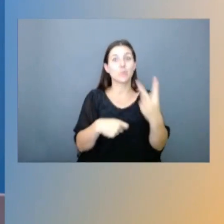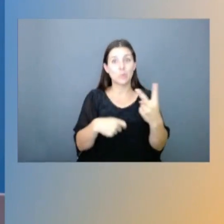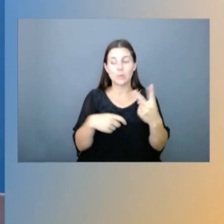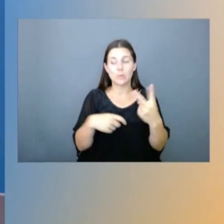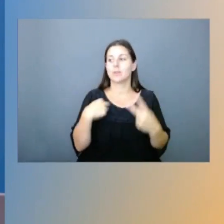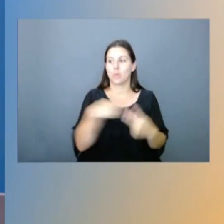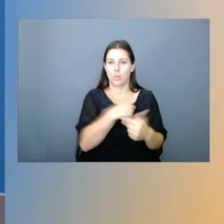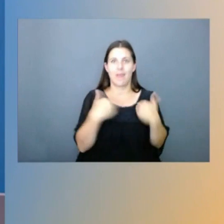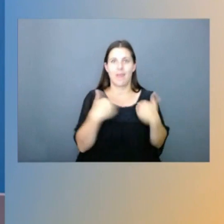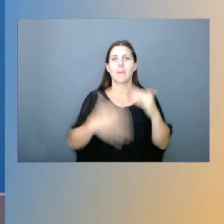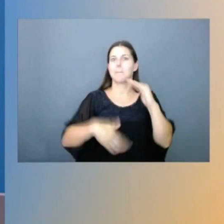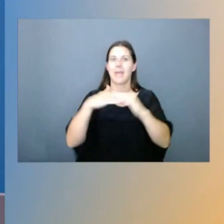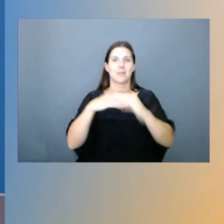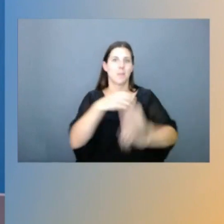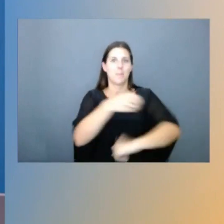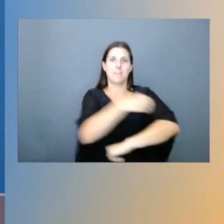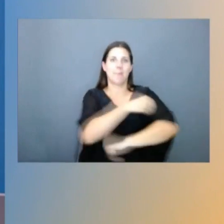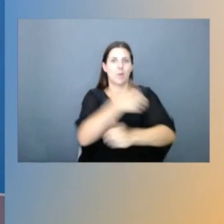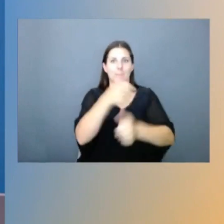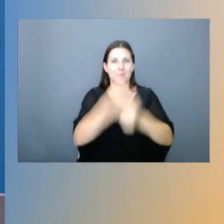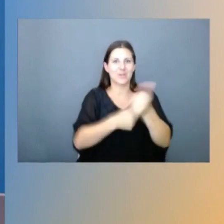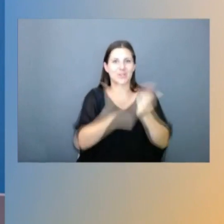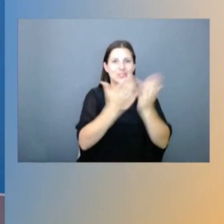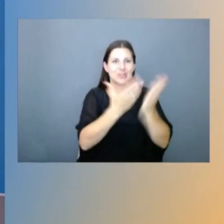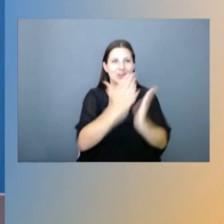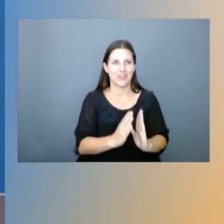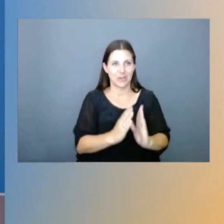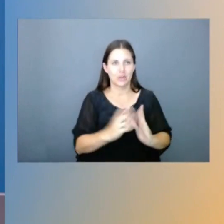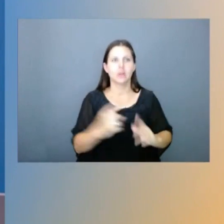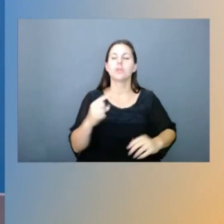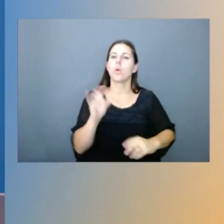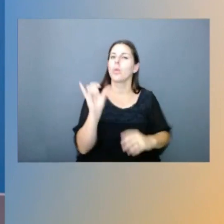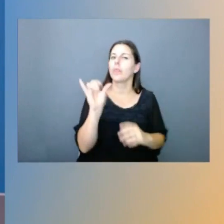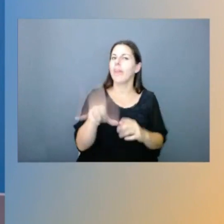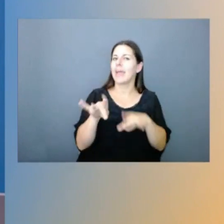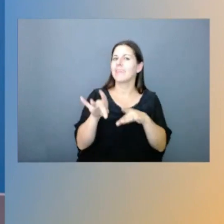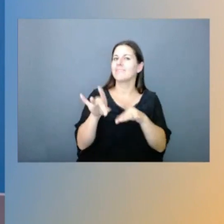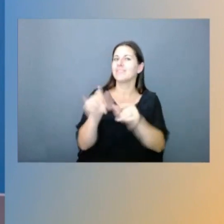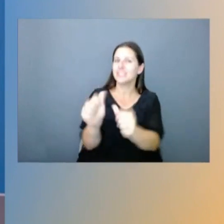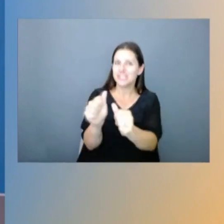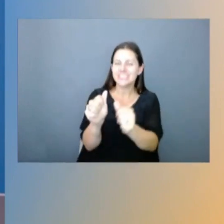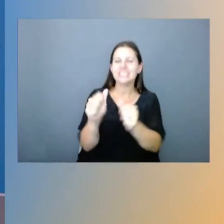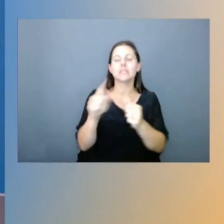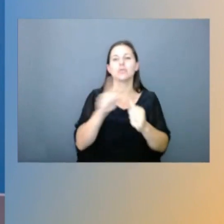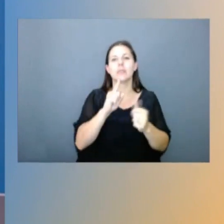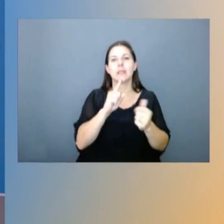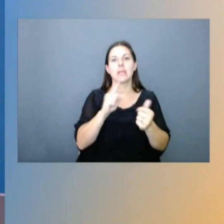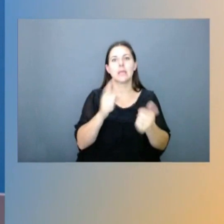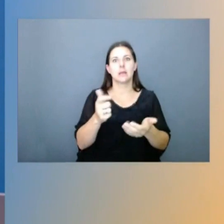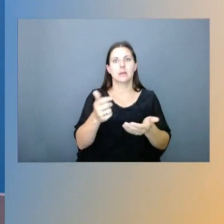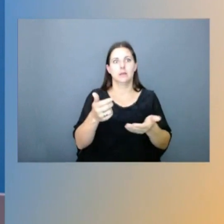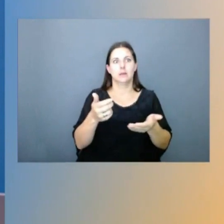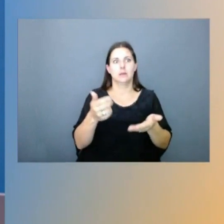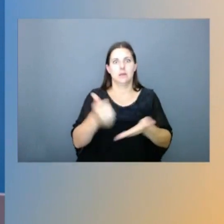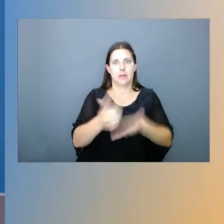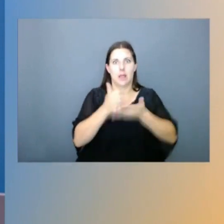per server rack. These kinds of efficiencies allow us to lower our overall energy and carbon footprint,